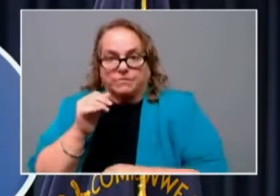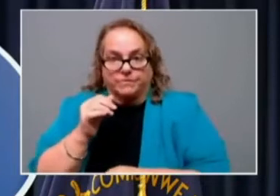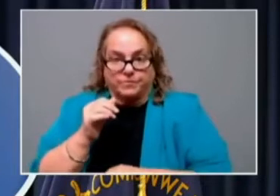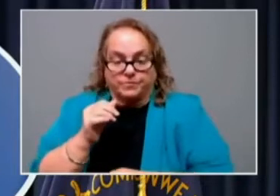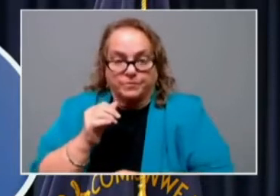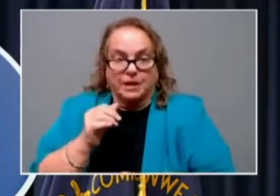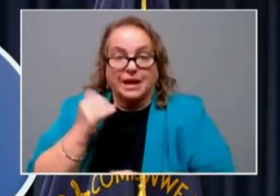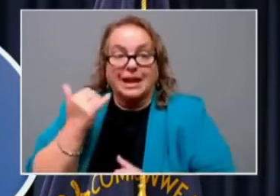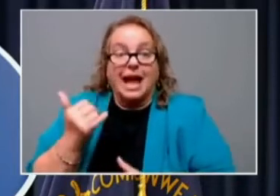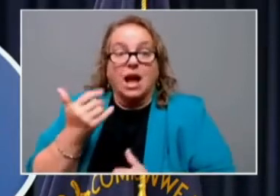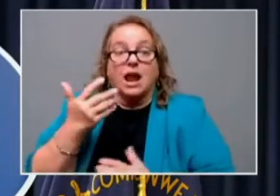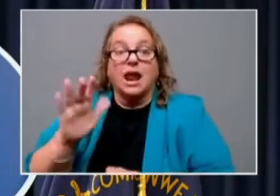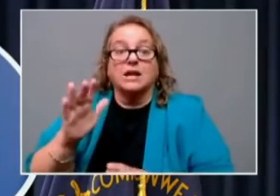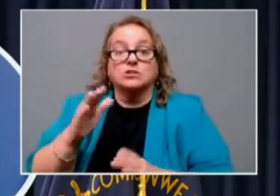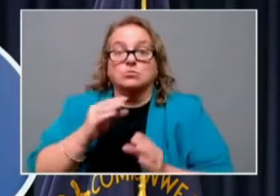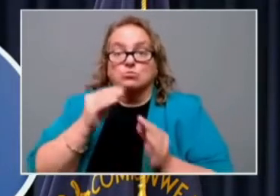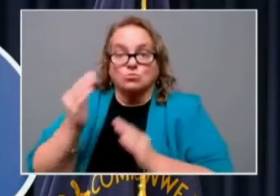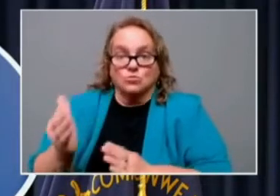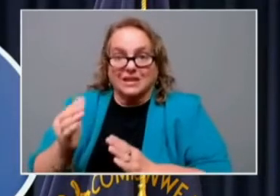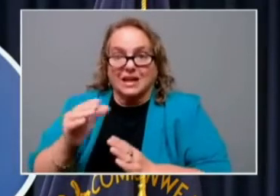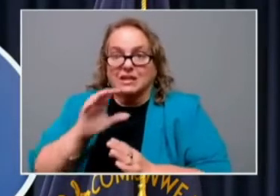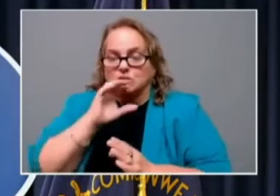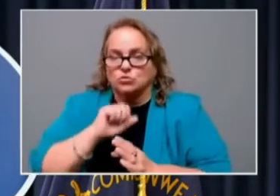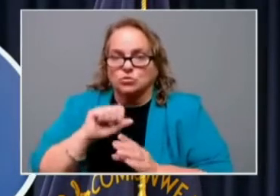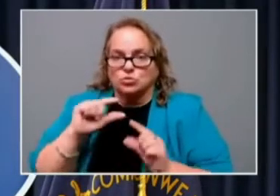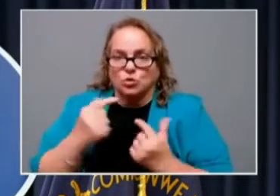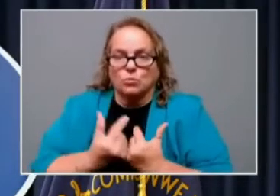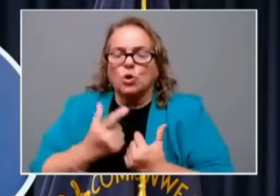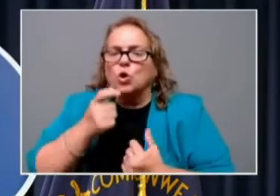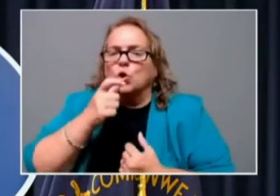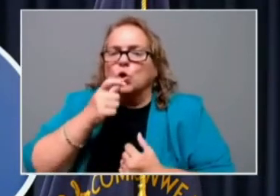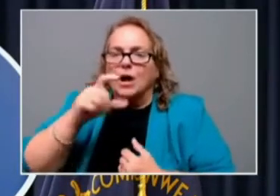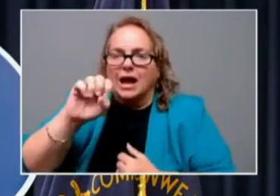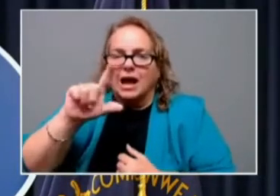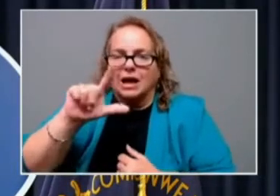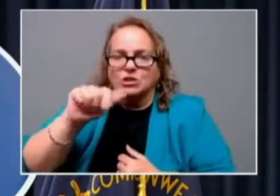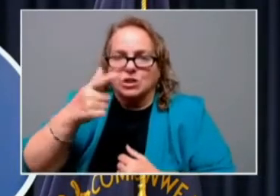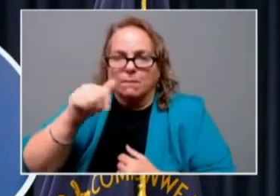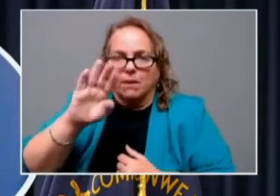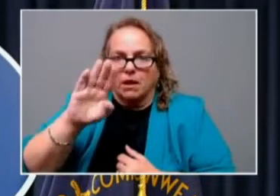next stage group that's who is eligible, right, so that is 12 and up. That